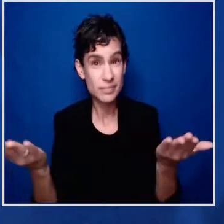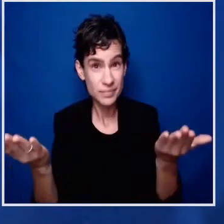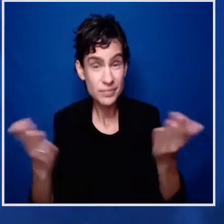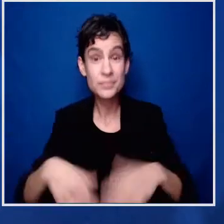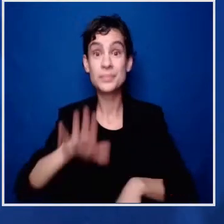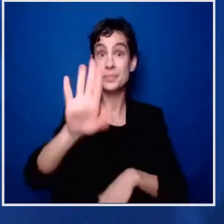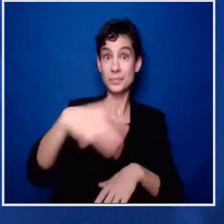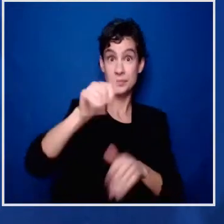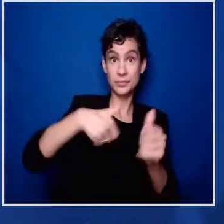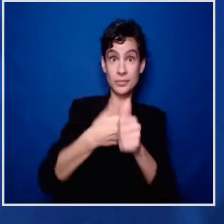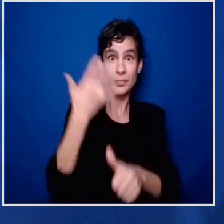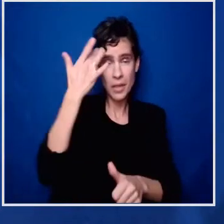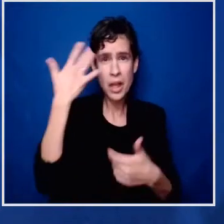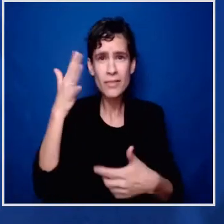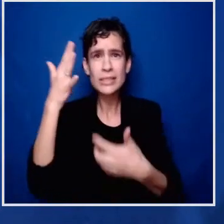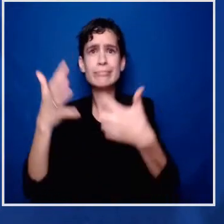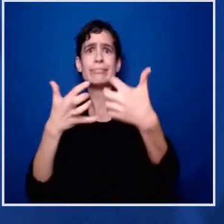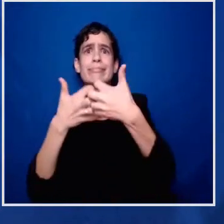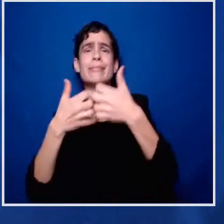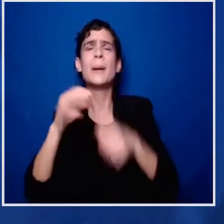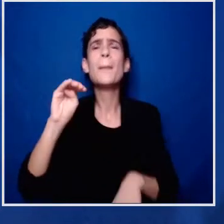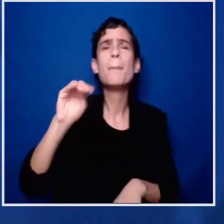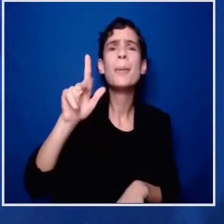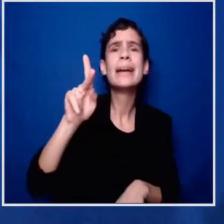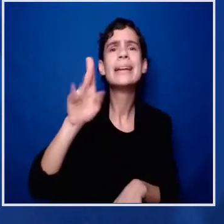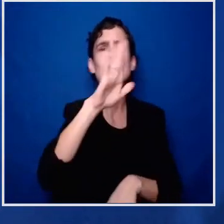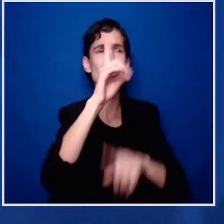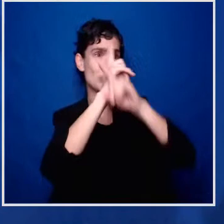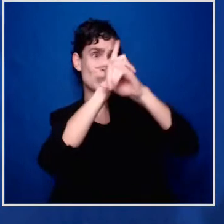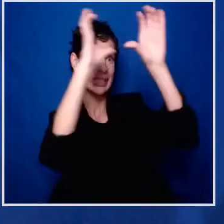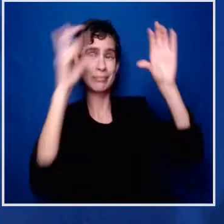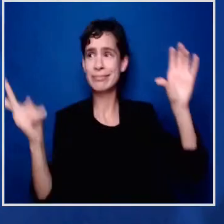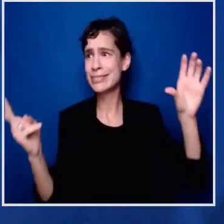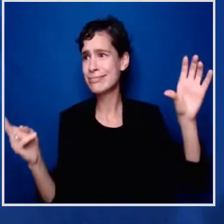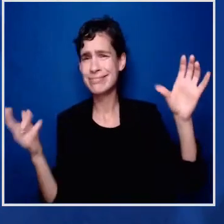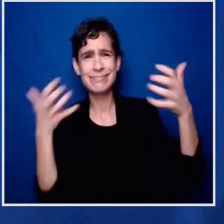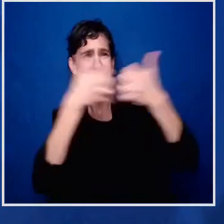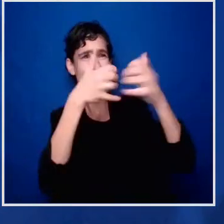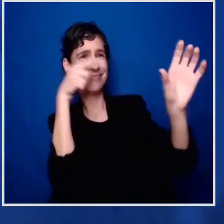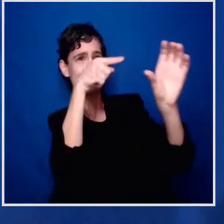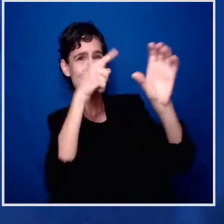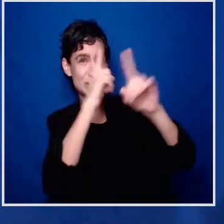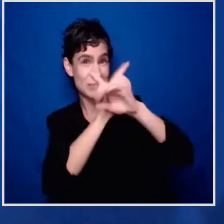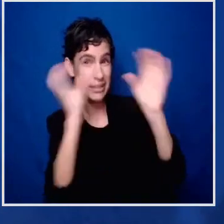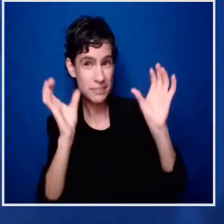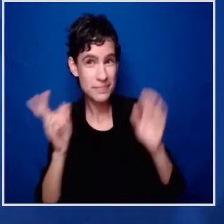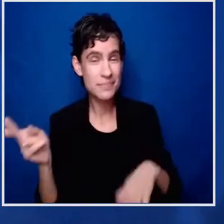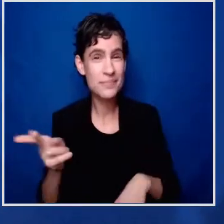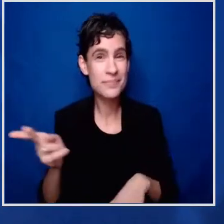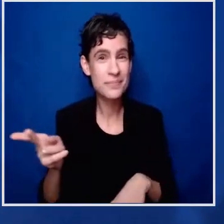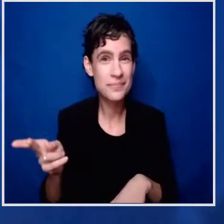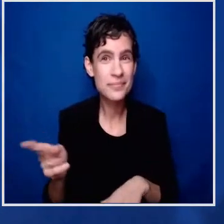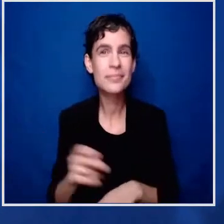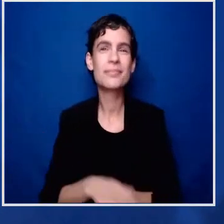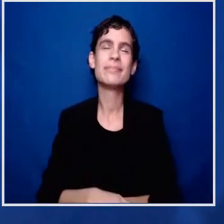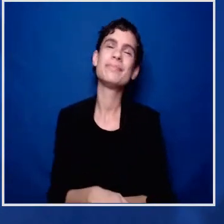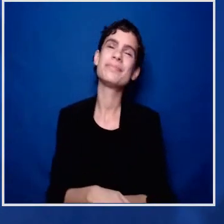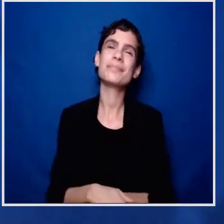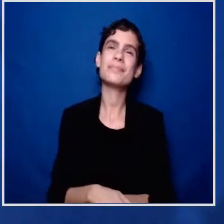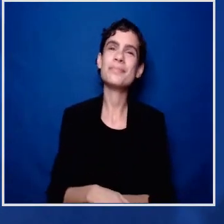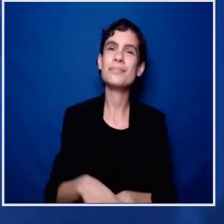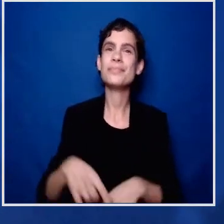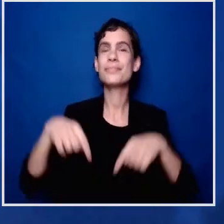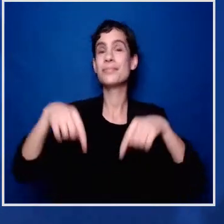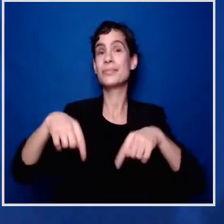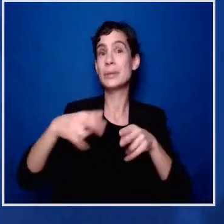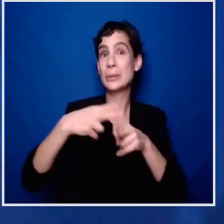THE NATION THAT GOT DR. KING TO